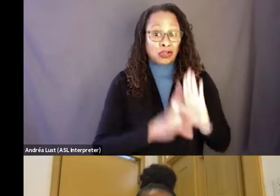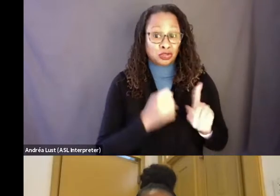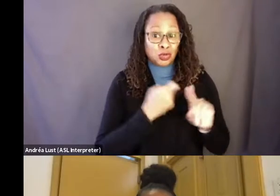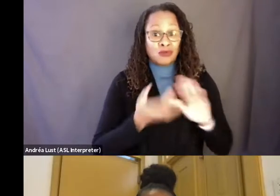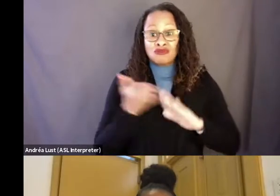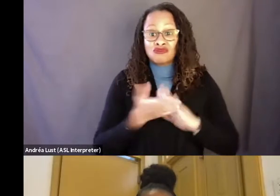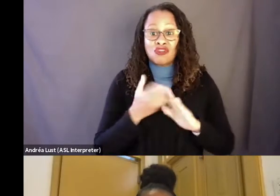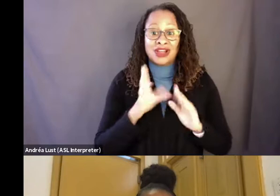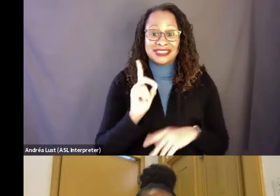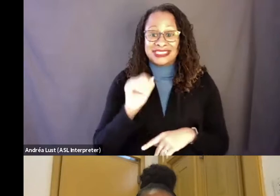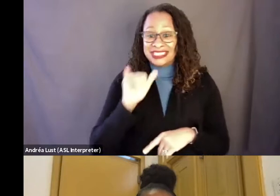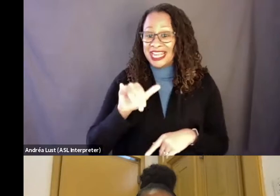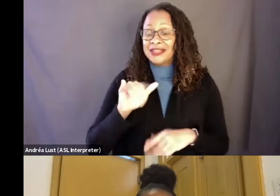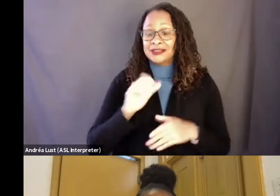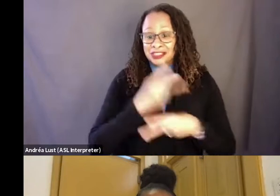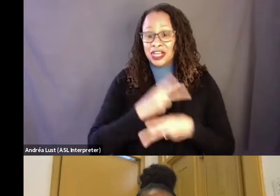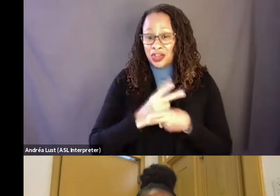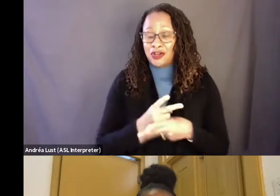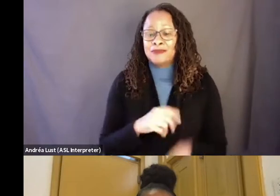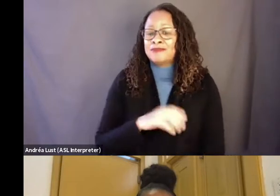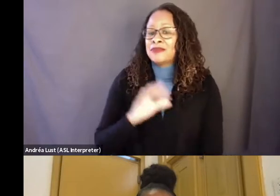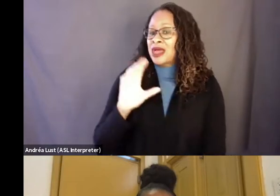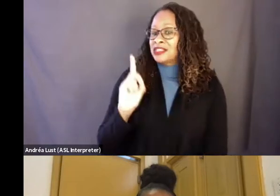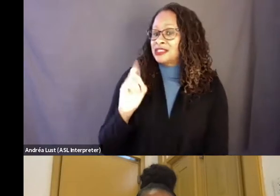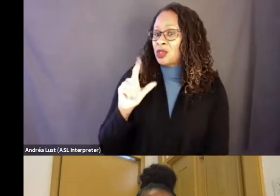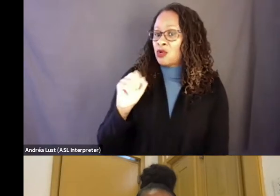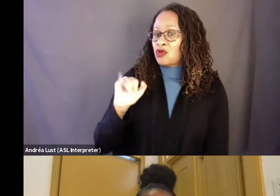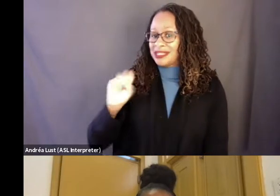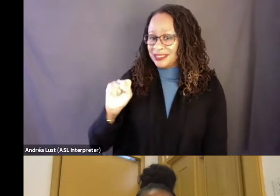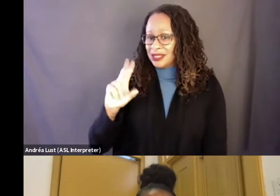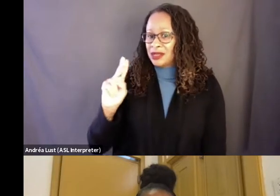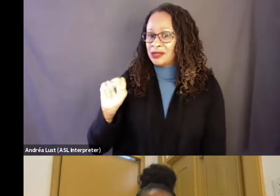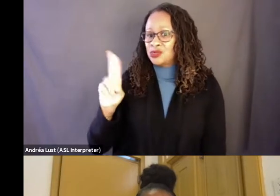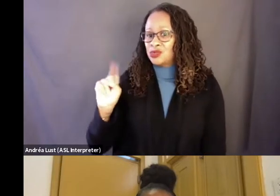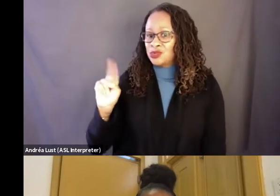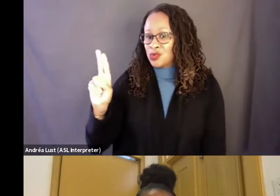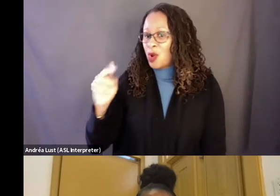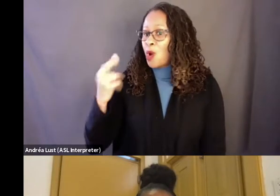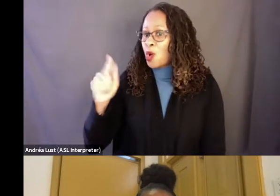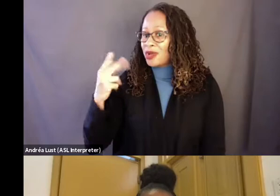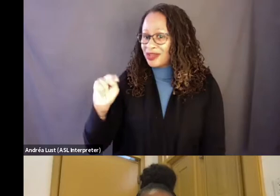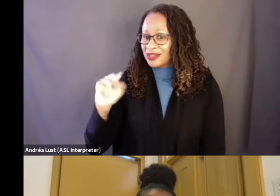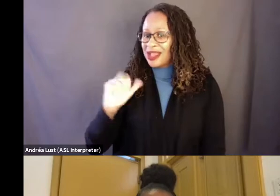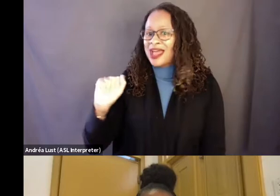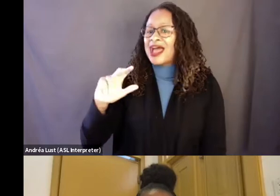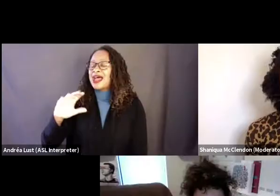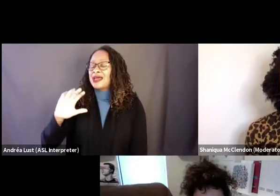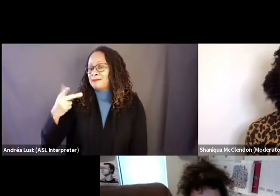the 24-hour daycare that's featured in the film, Delores "Nunu" Hogan and Patrick "Pop Pop" Hogan.